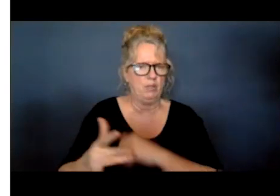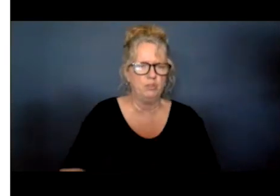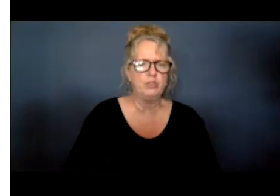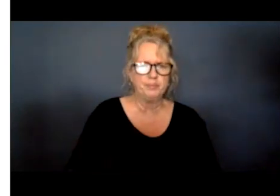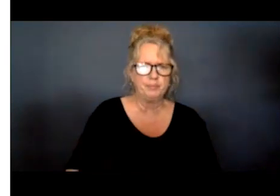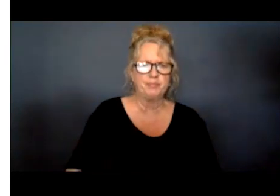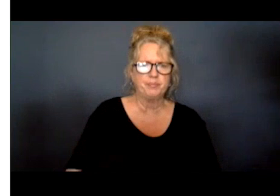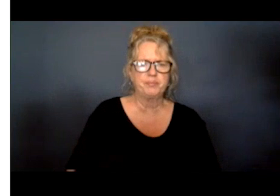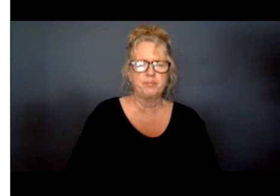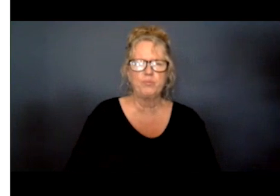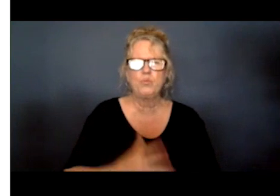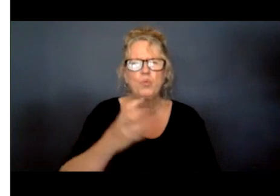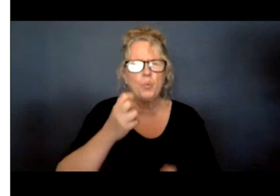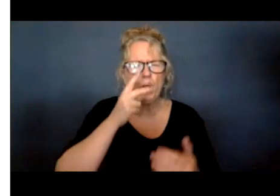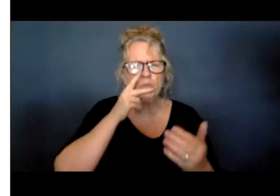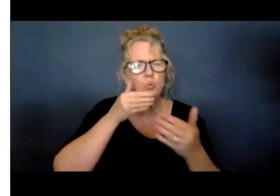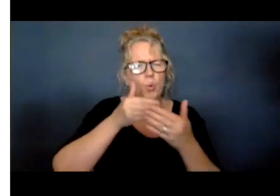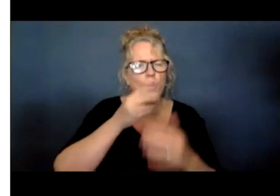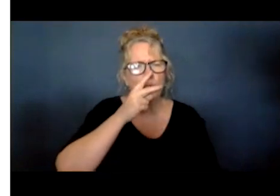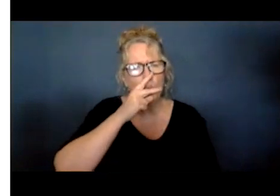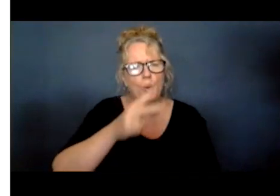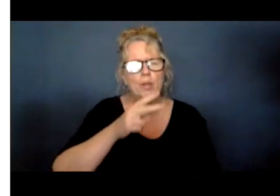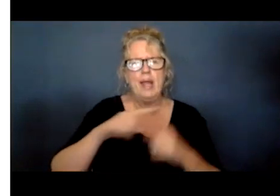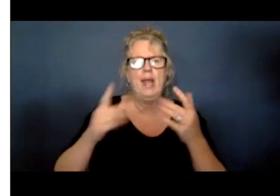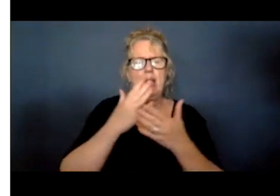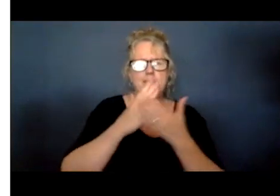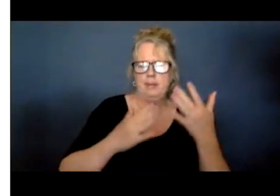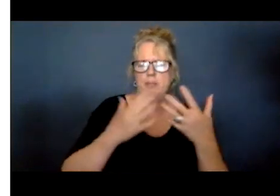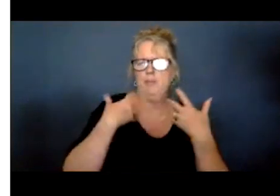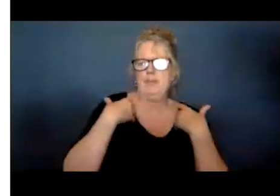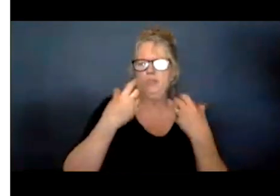Let’s take a closer look at some of the key strengths of assistive and mainstream